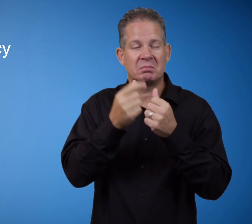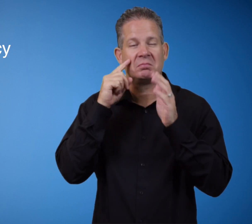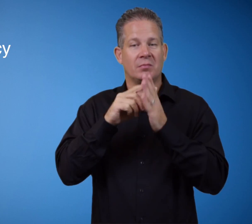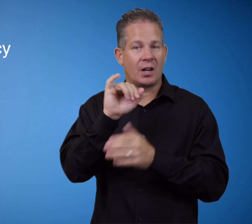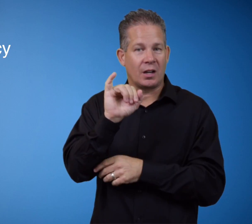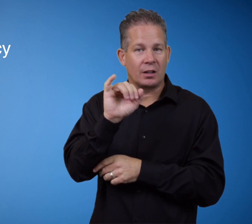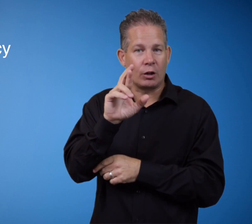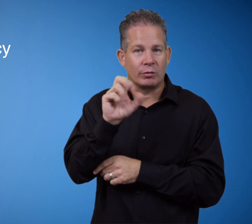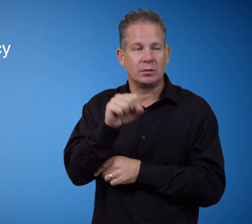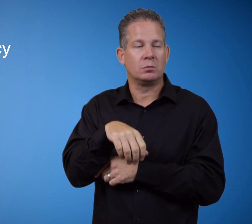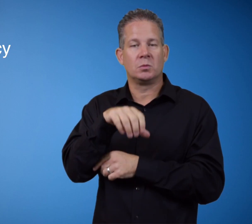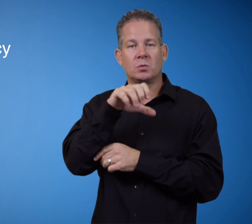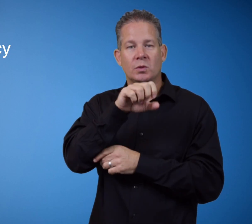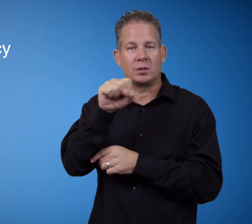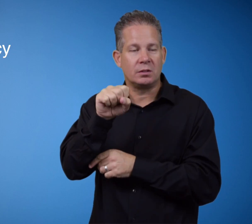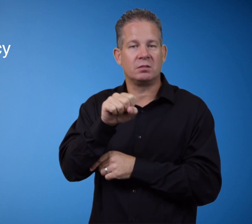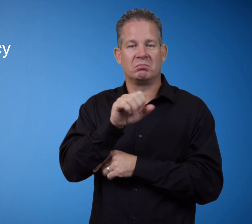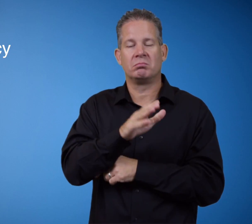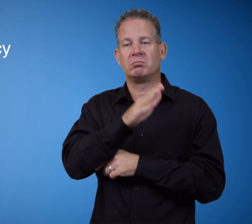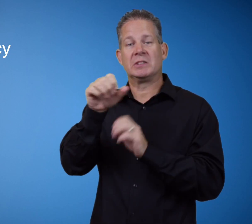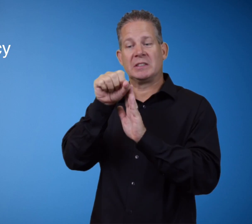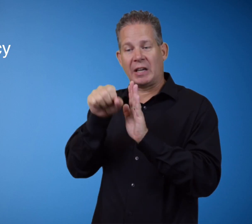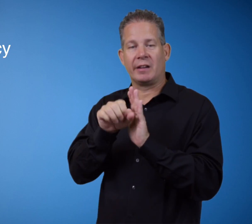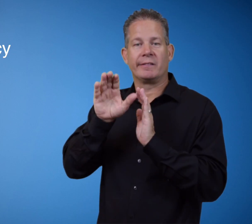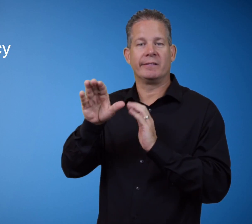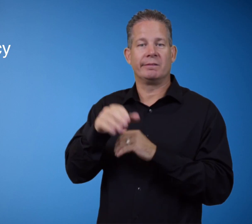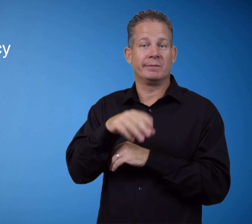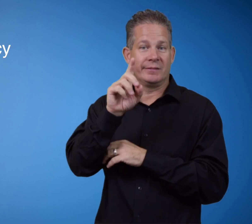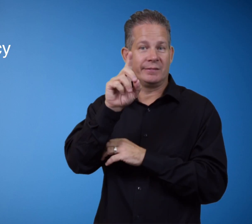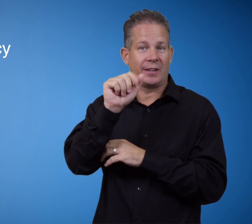An example of a federal agency is the IRS or the Social Security Administration.